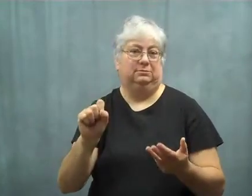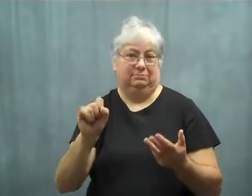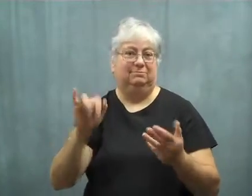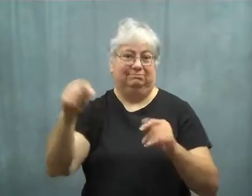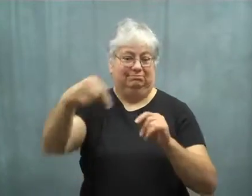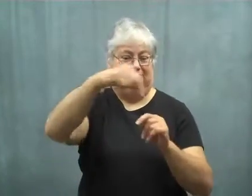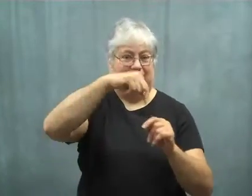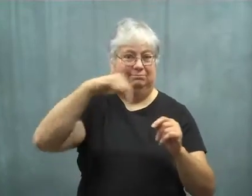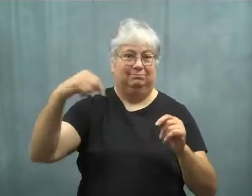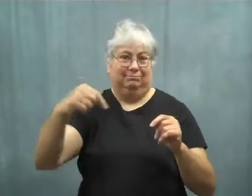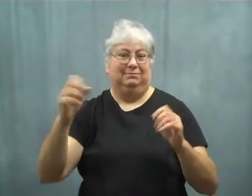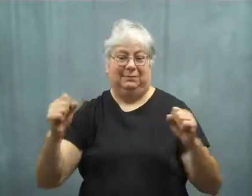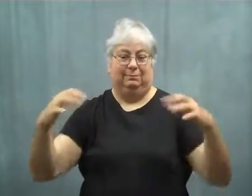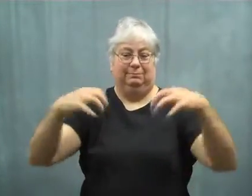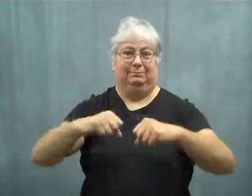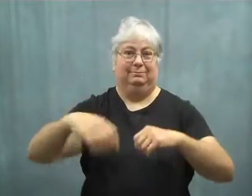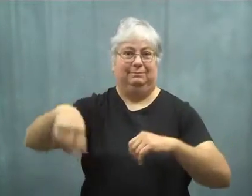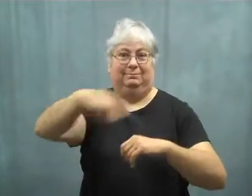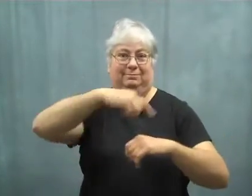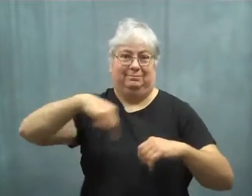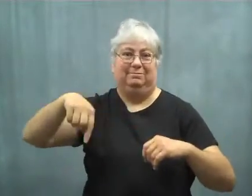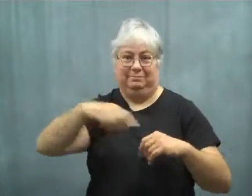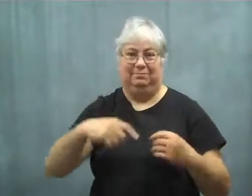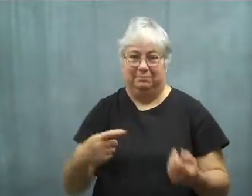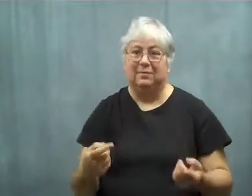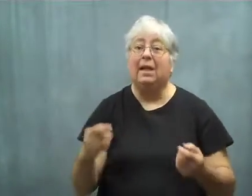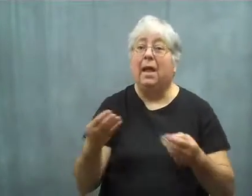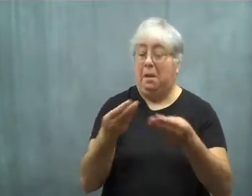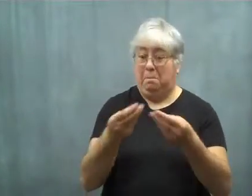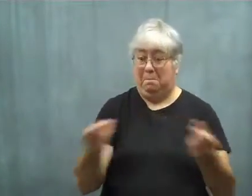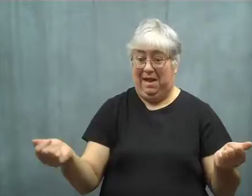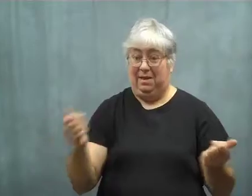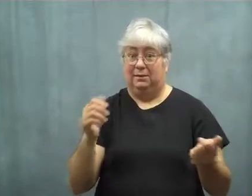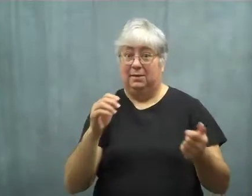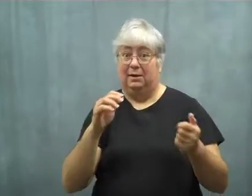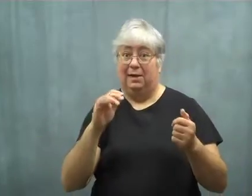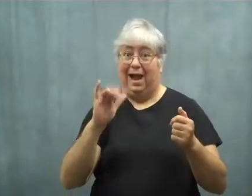They ring the area and can claim it.